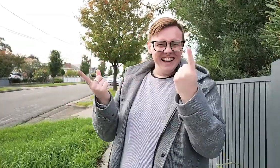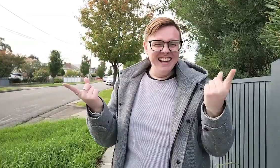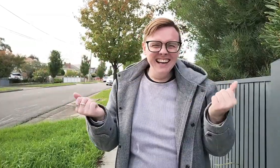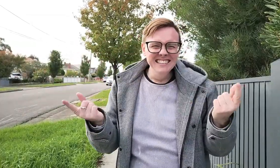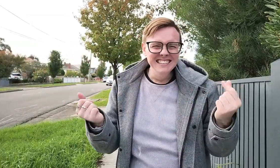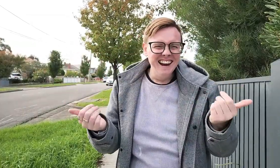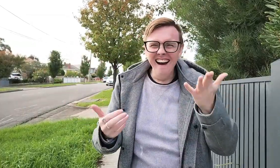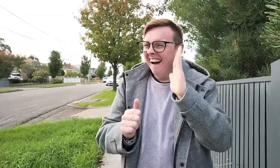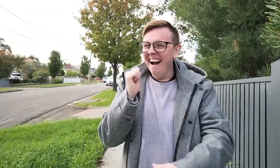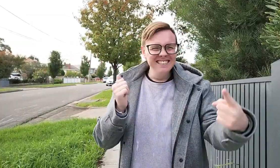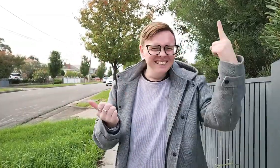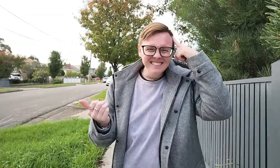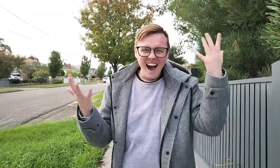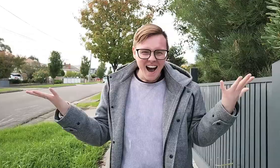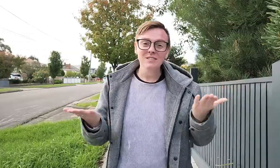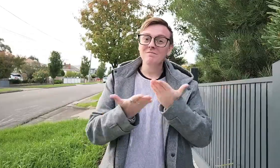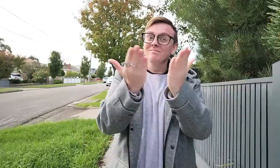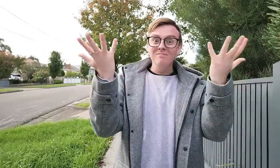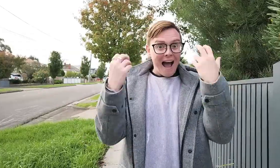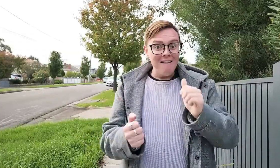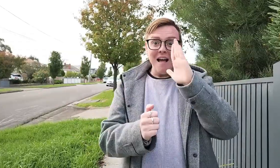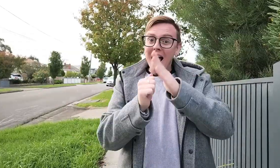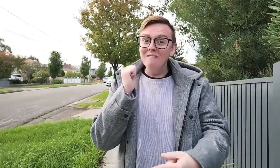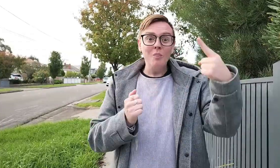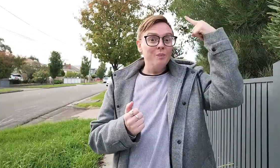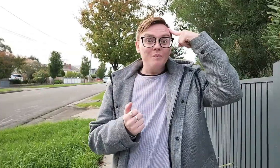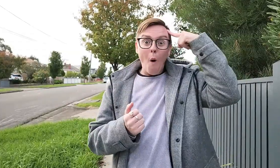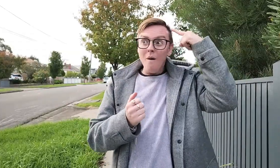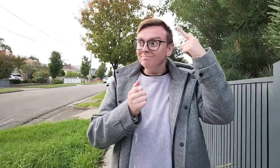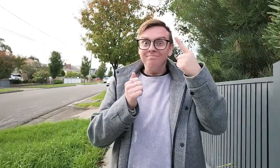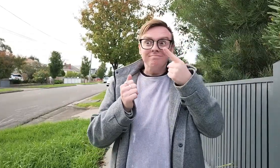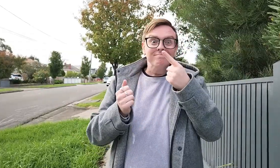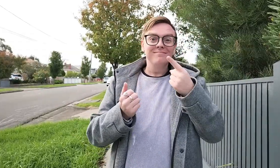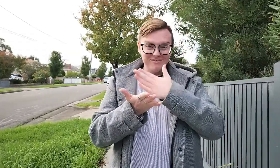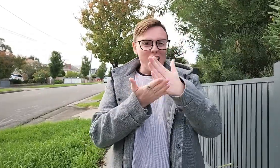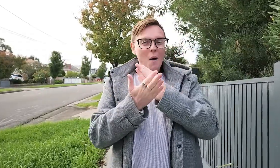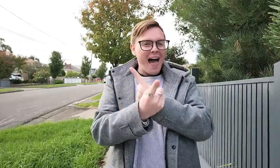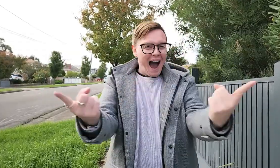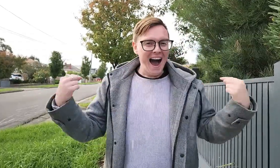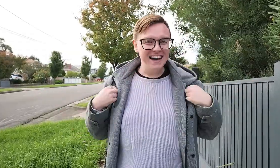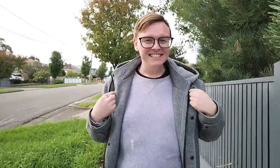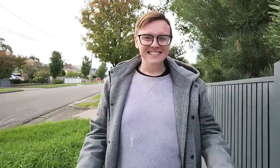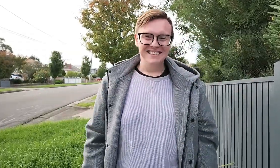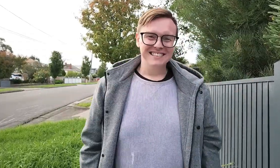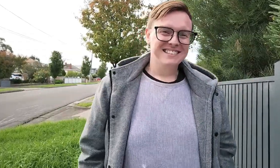That was so easy! I never thought! If you have a 'never thought' moment please share with us your experience!